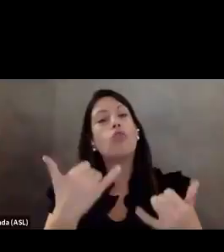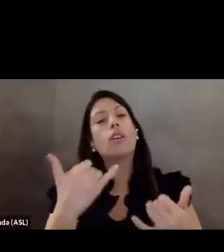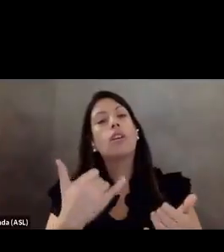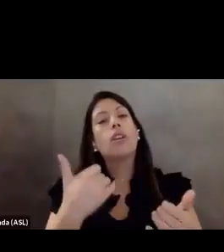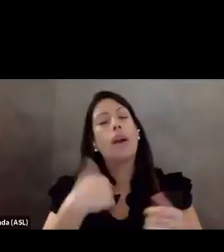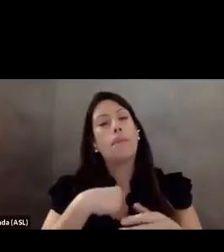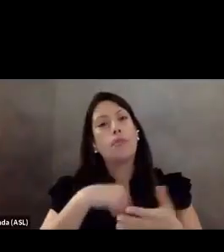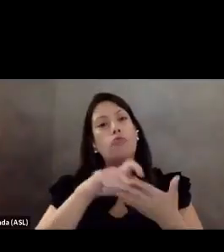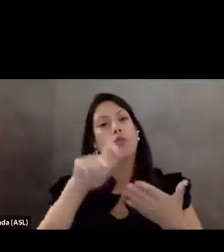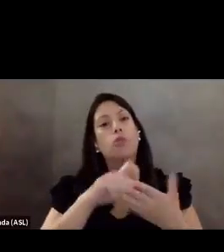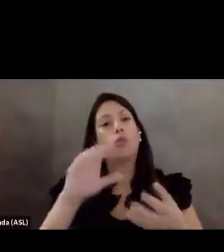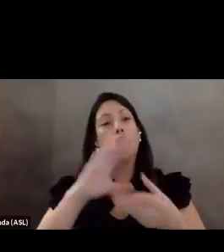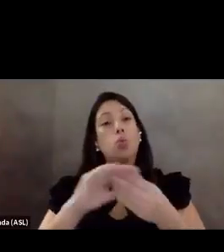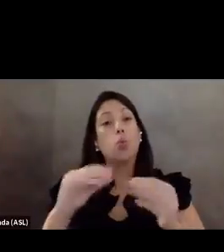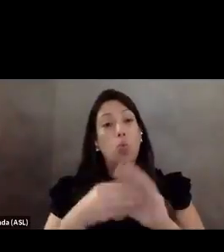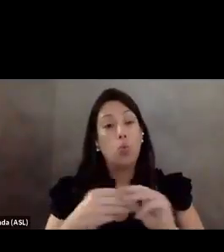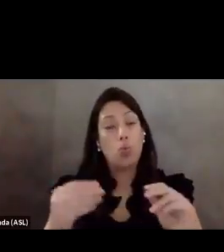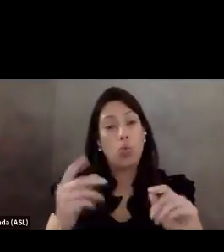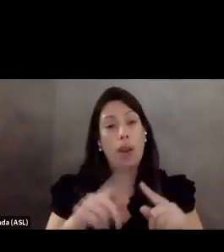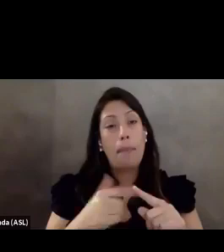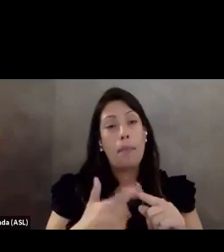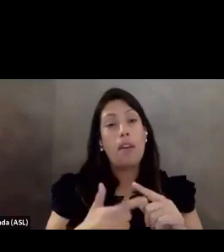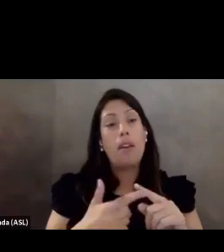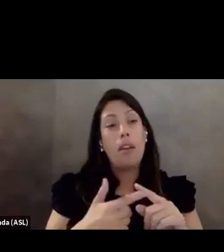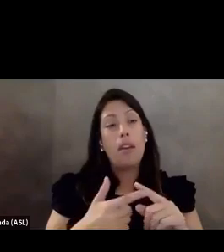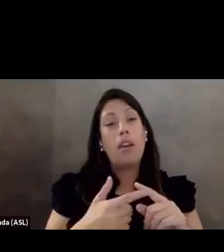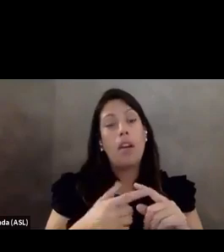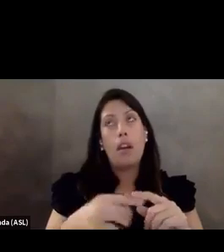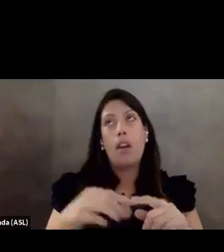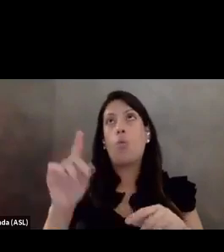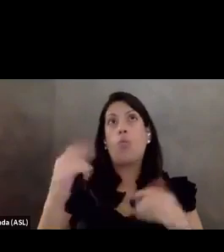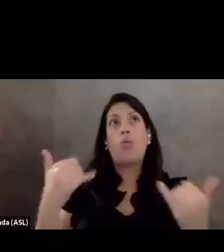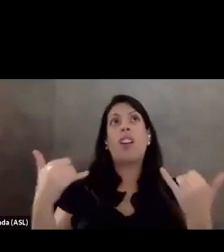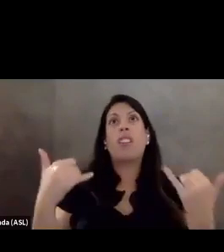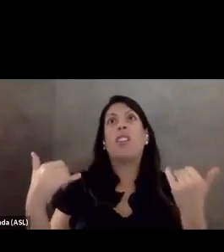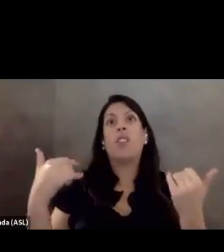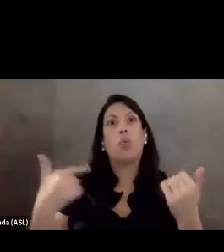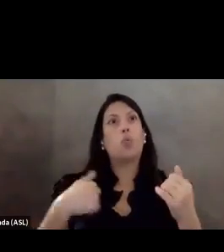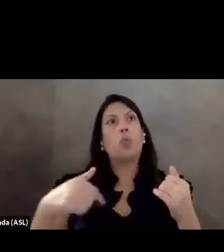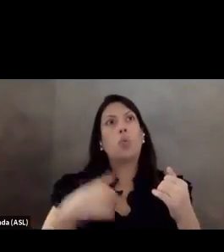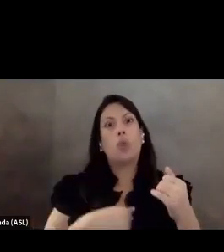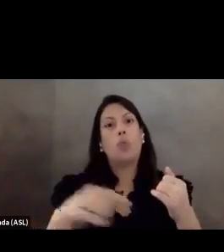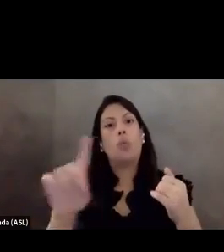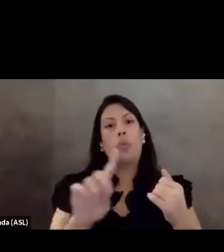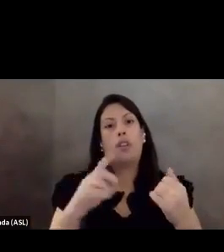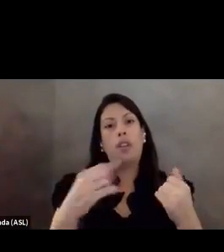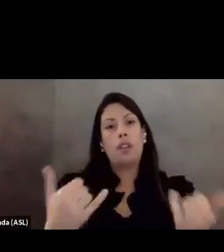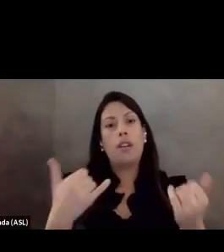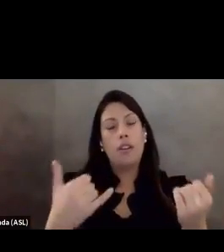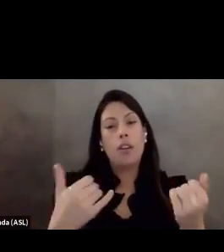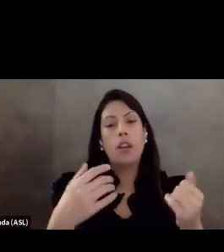I'm supposed to sort of describe where we're at, generally speaking. And I'm wondering, there was this rise in